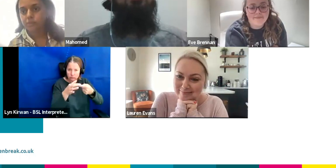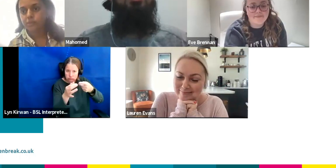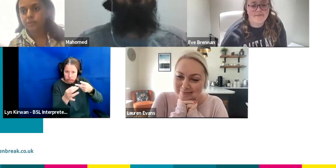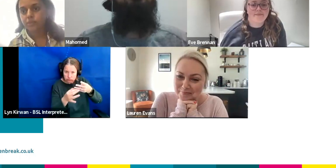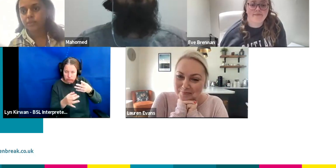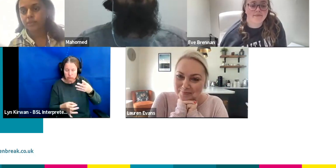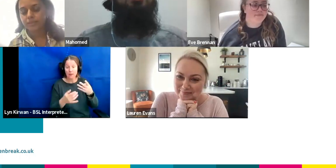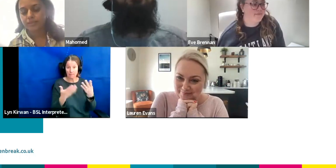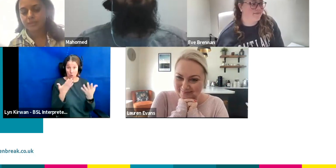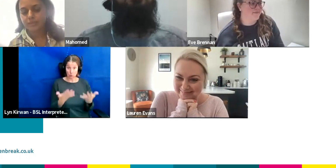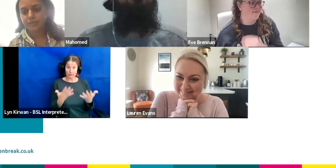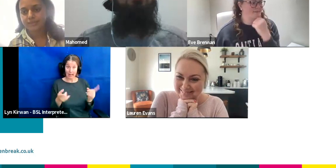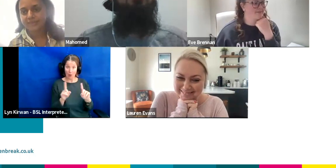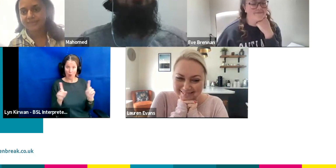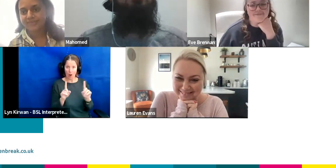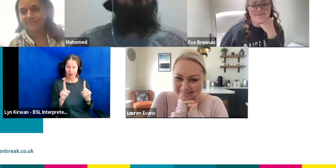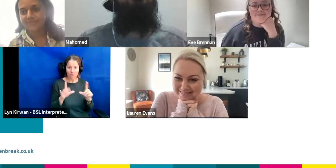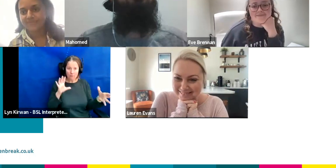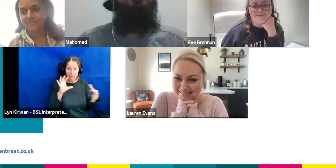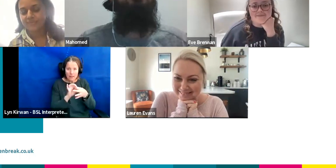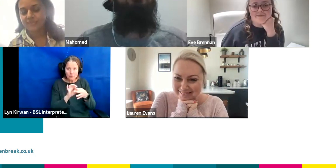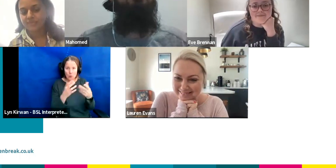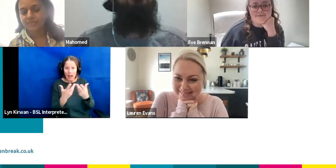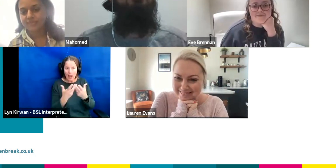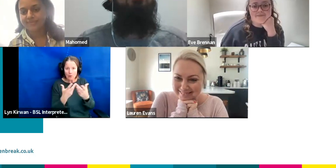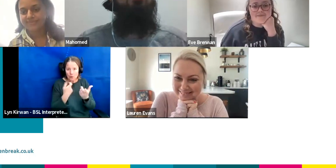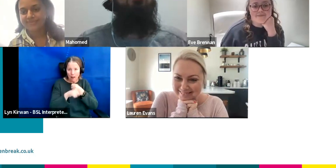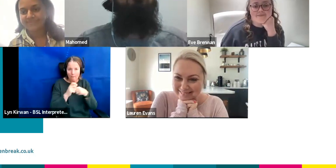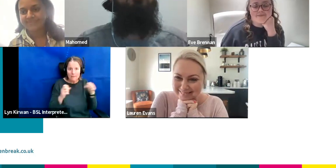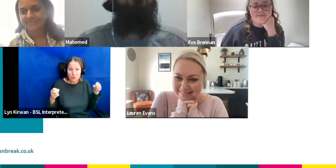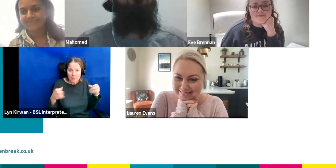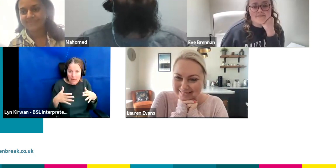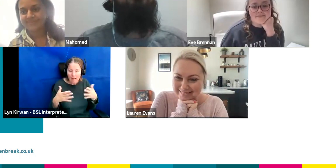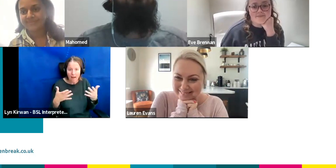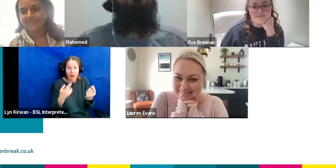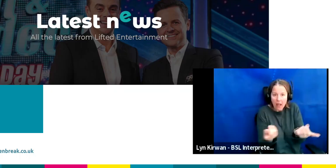But today it's all about getting into media. So who have we got with us?